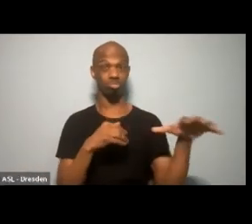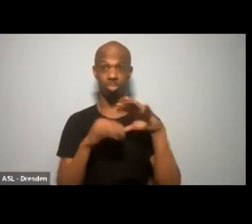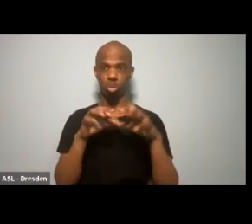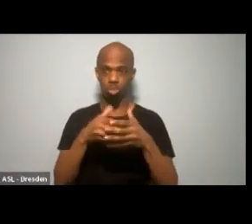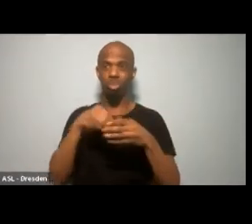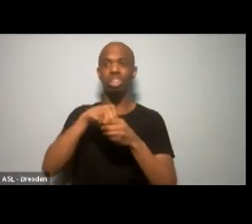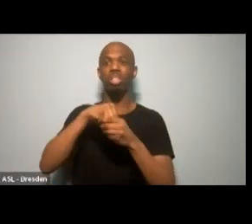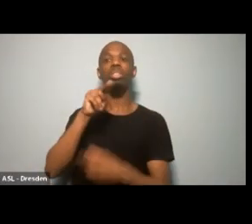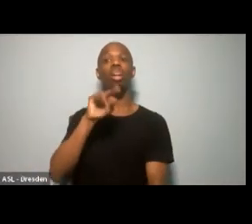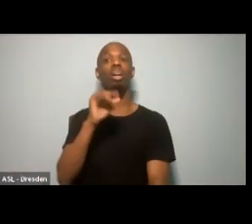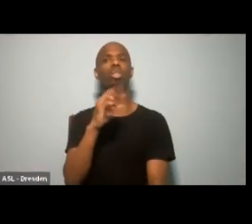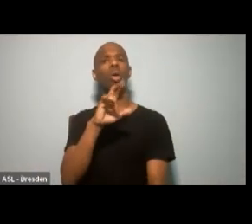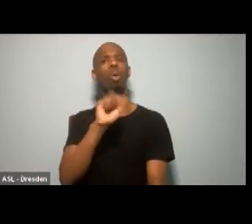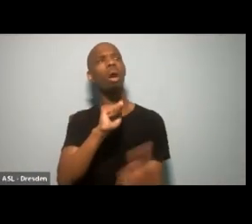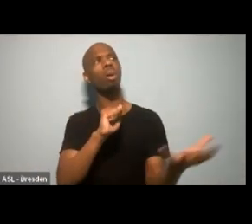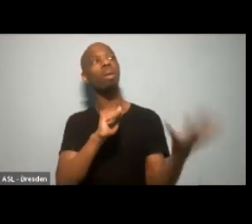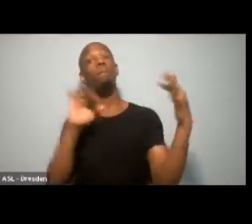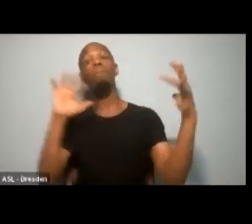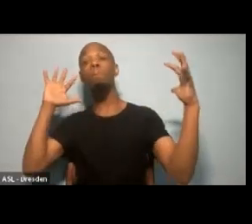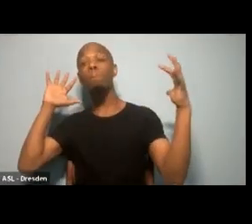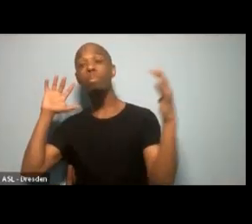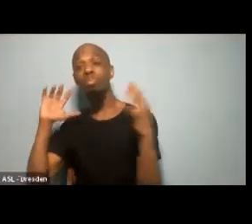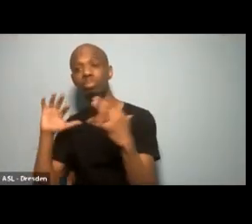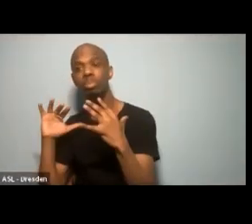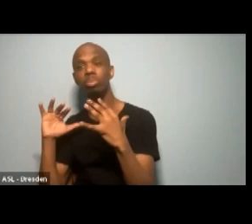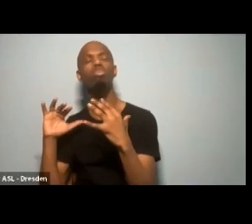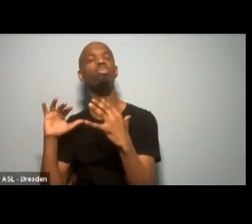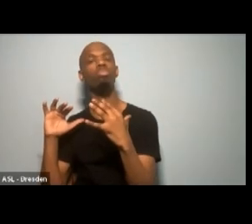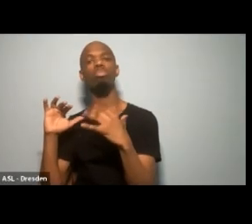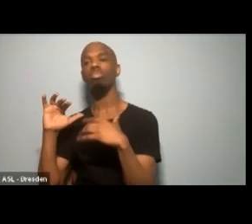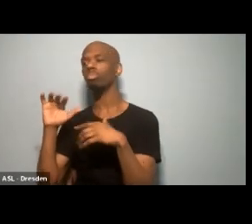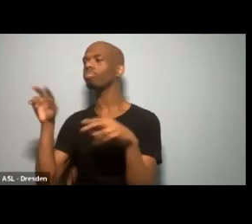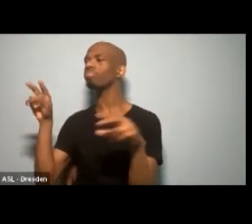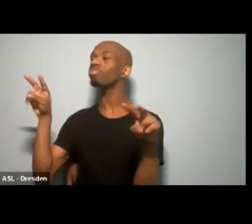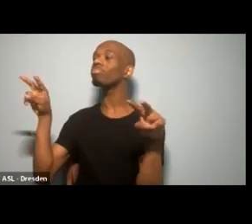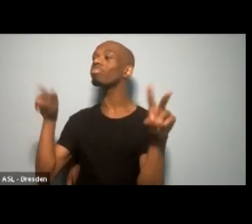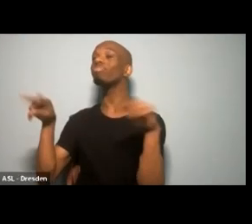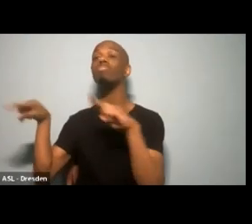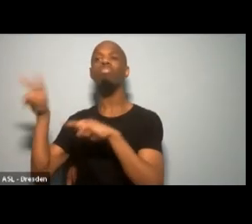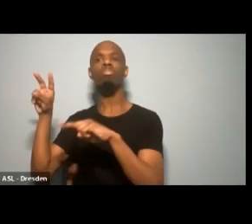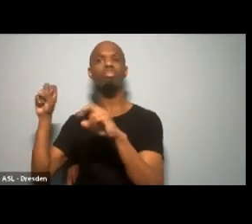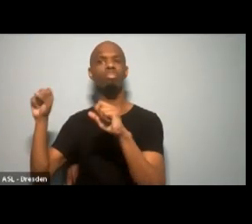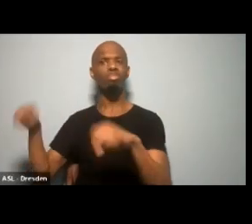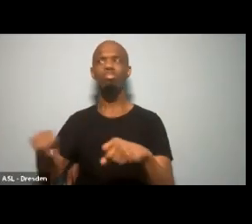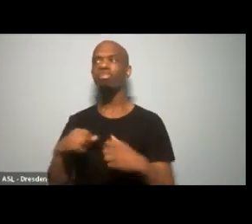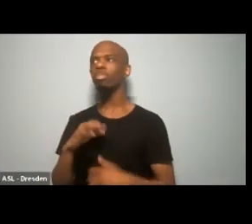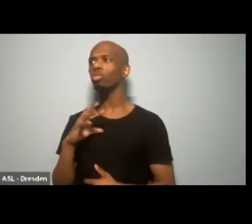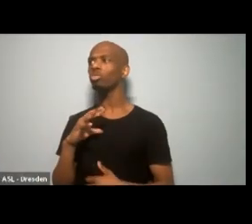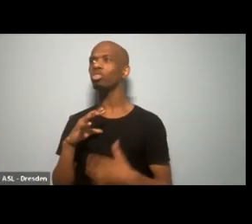to exhibit their culture, the best of their culture.